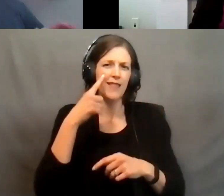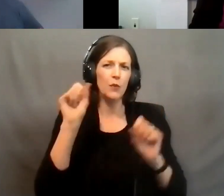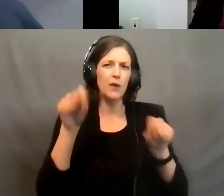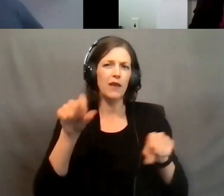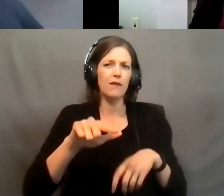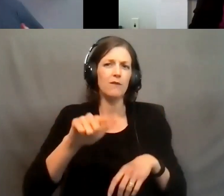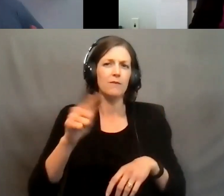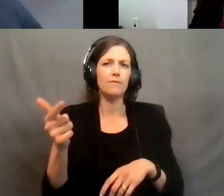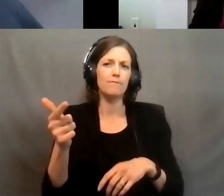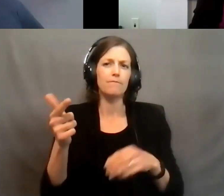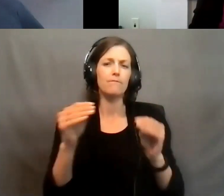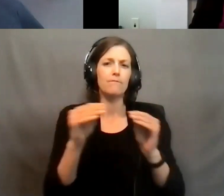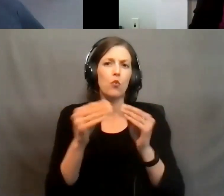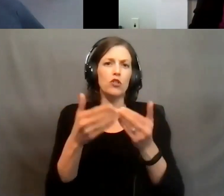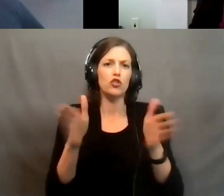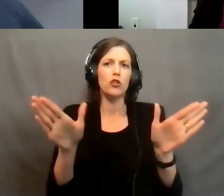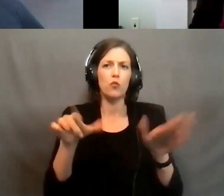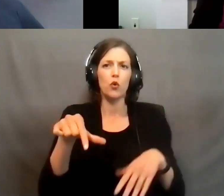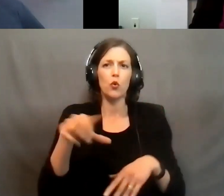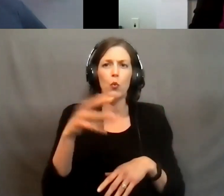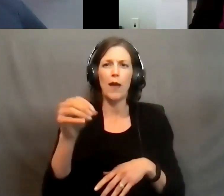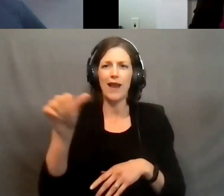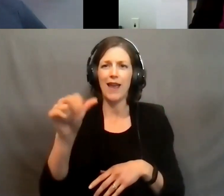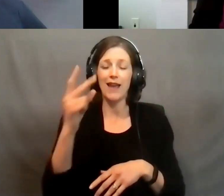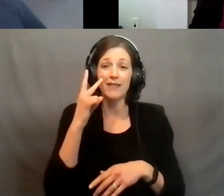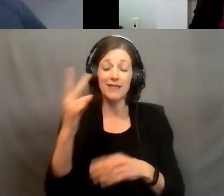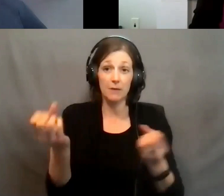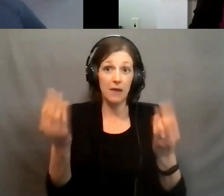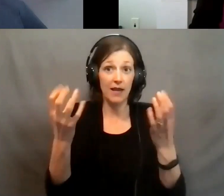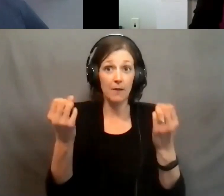13:13:04 general Q&A. I see a lot of questions coming and that might